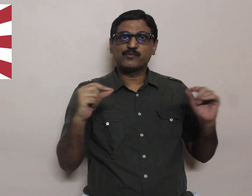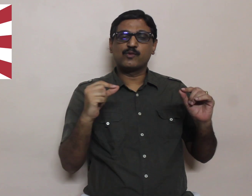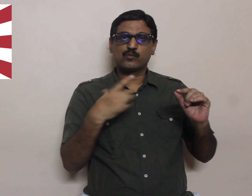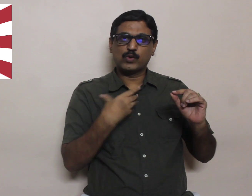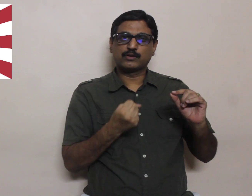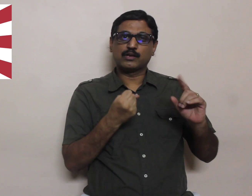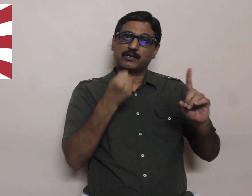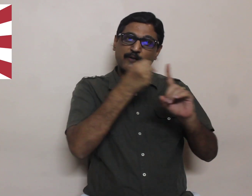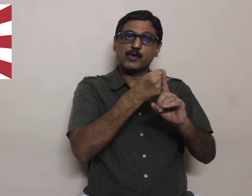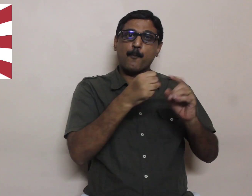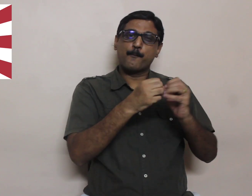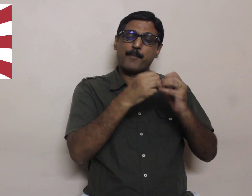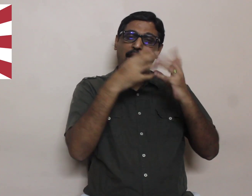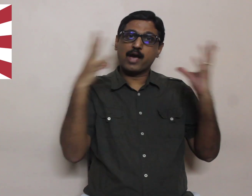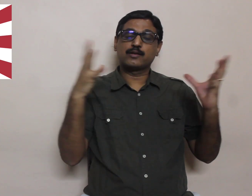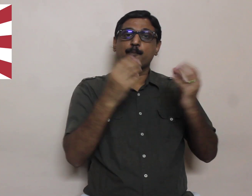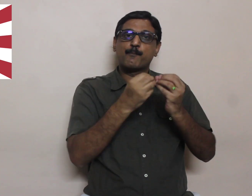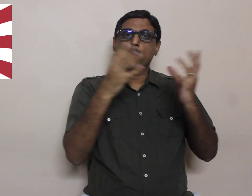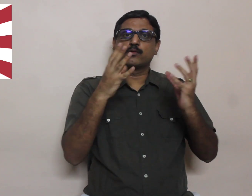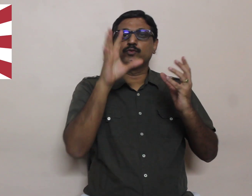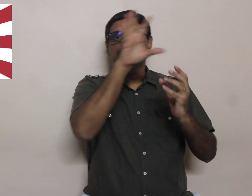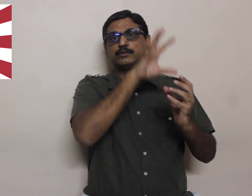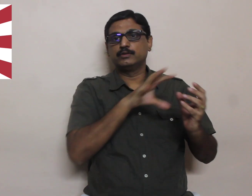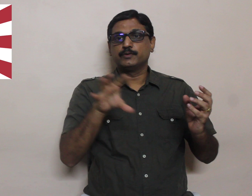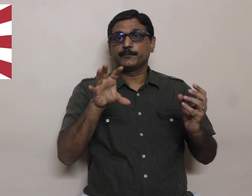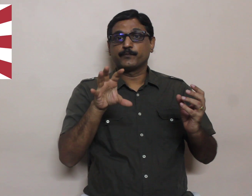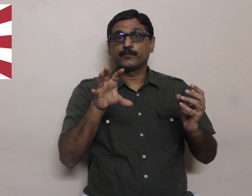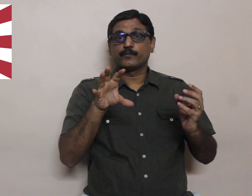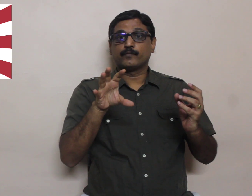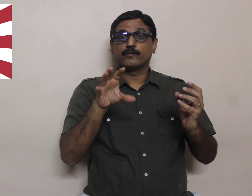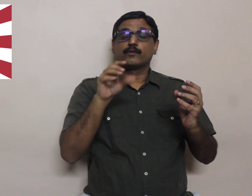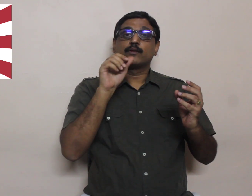Just like Germany, Japan wanted to invade many countries.